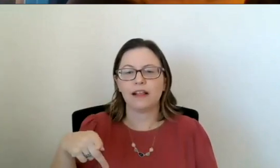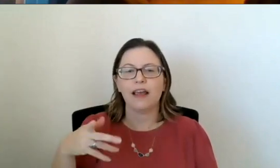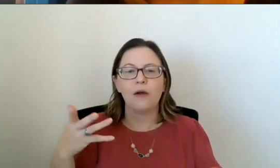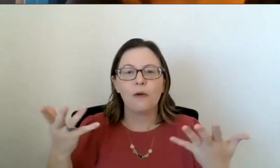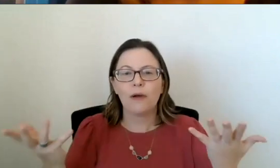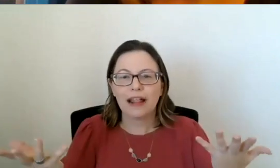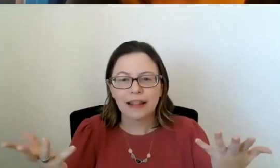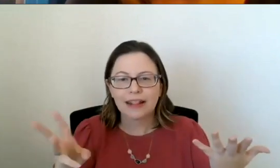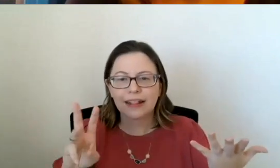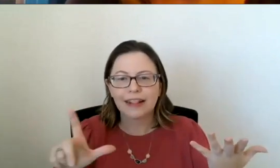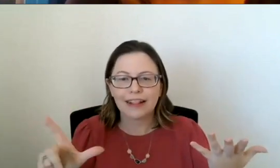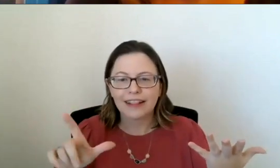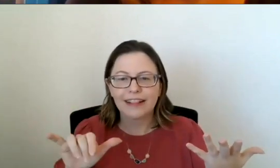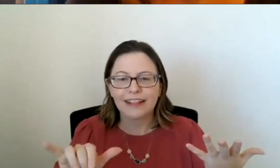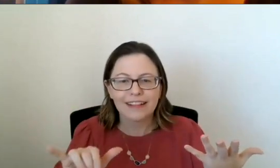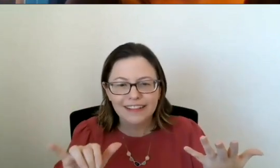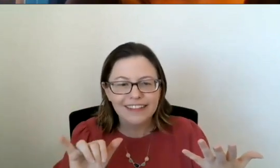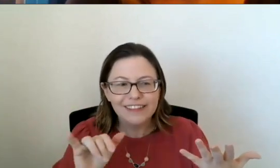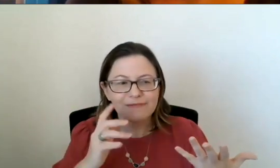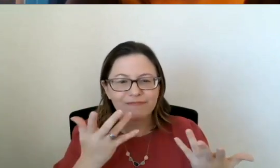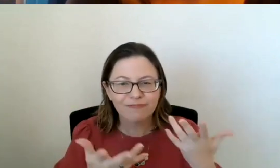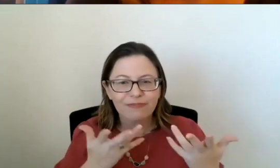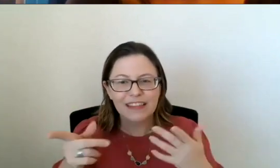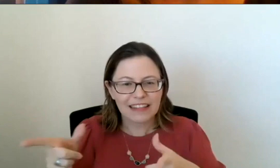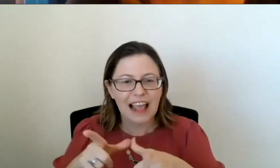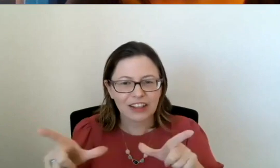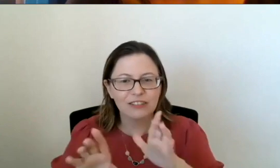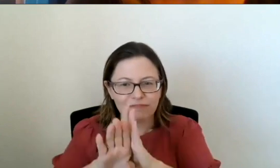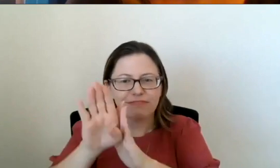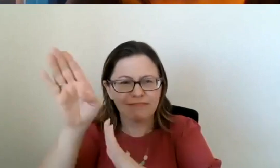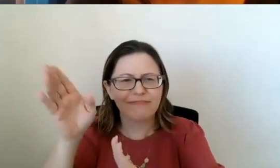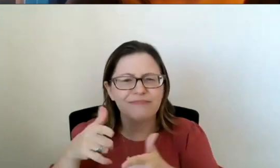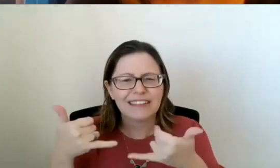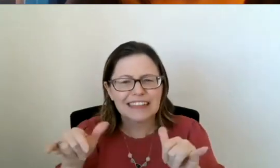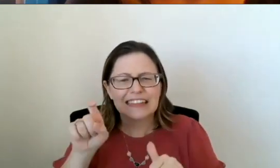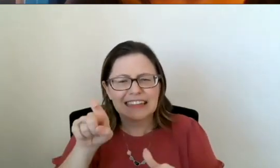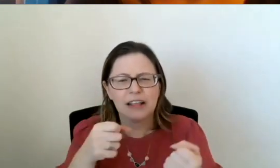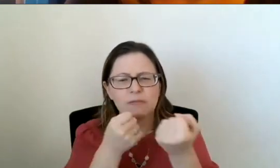Sometimes people... it's felt that the child does not qualify for an IEP because of how